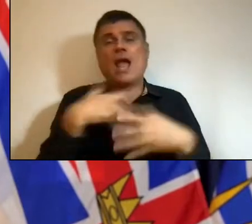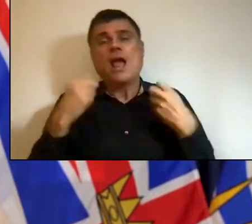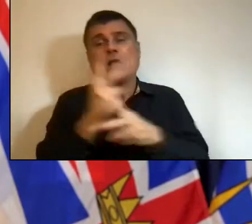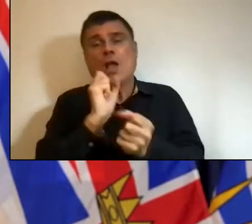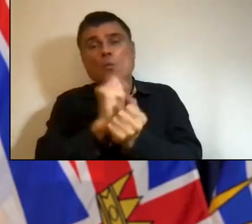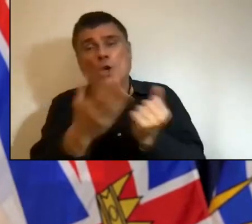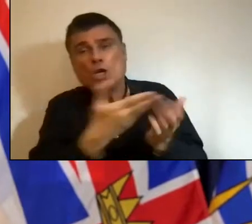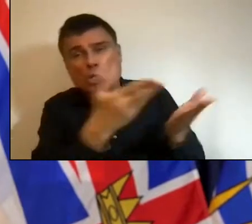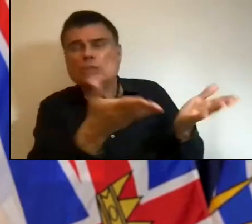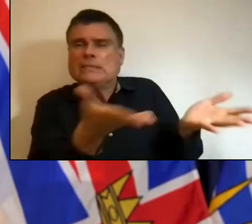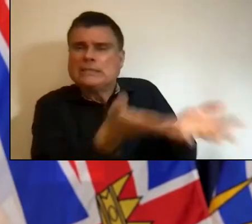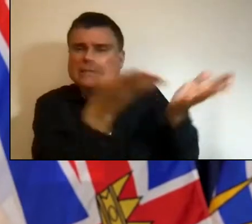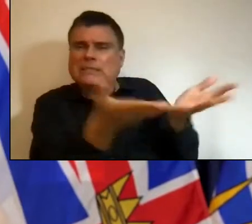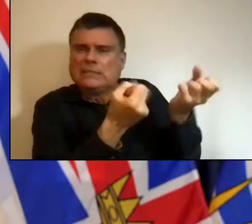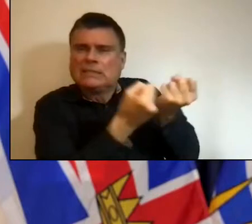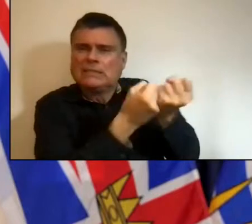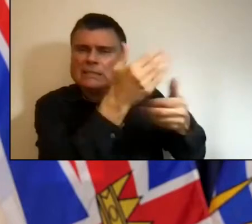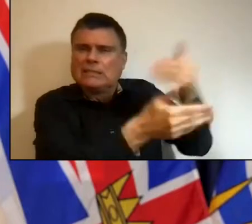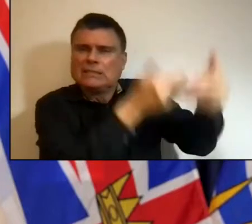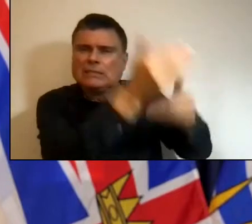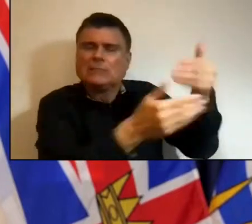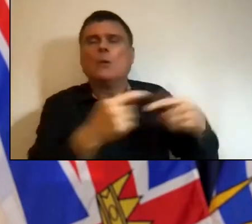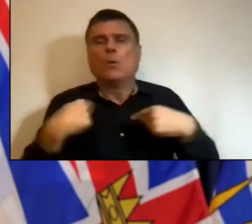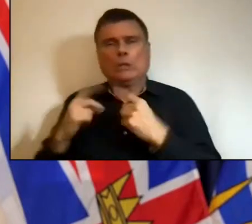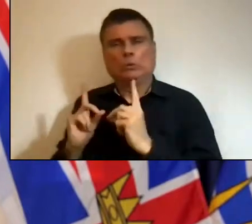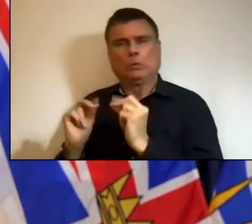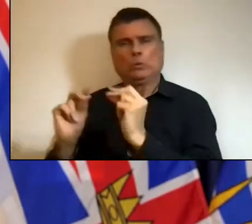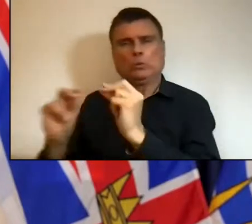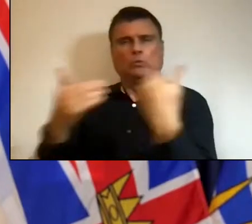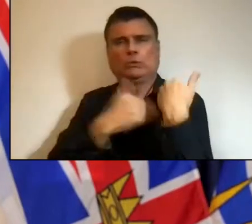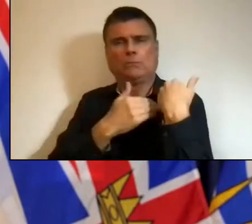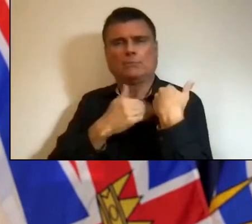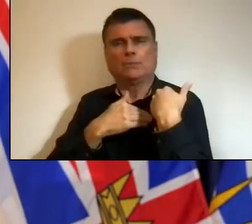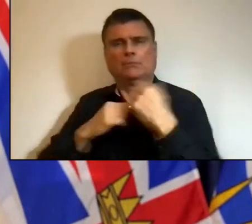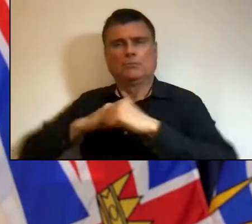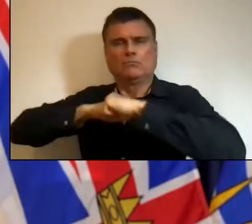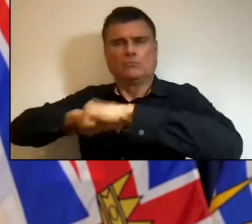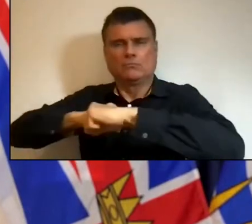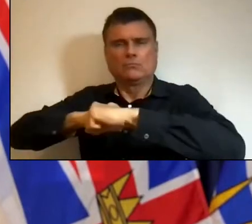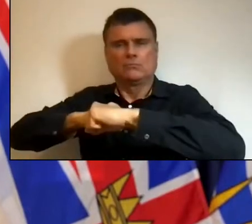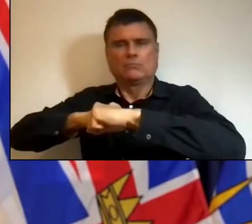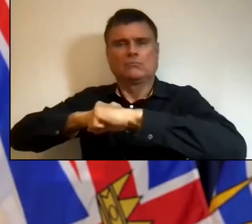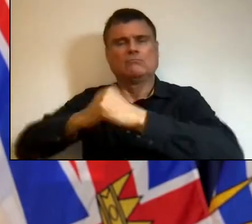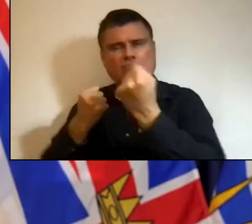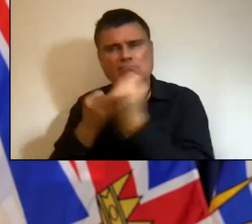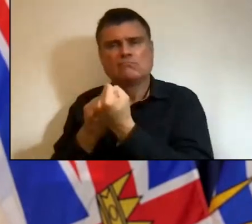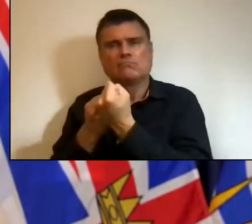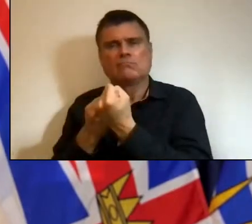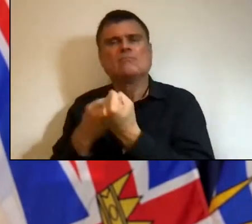more. And to, as I said, knowing that this season of the year,